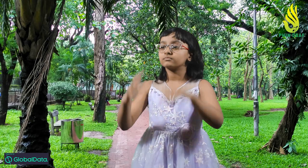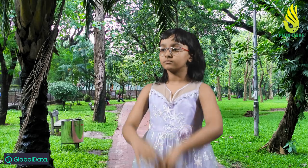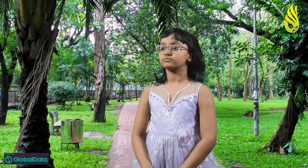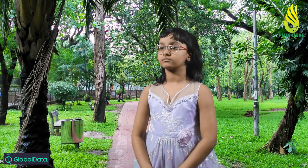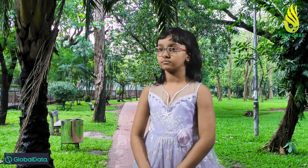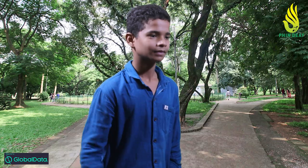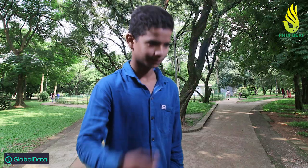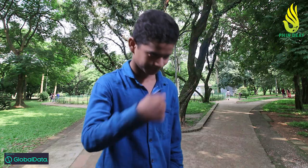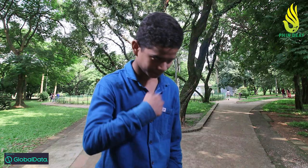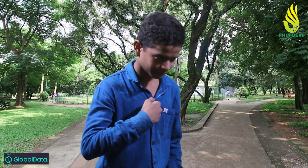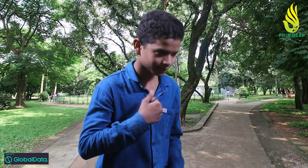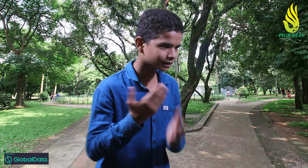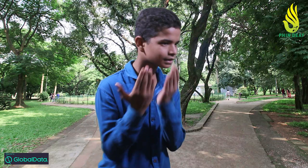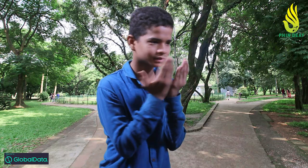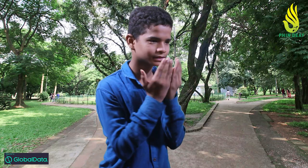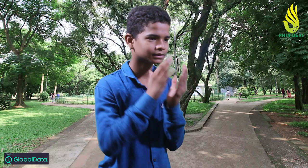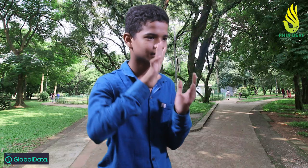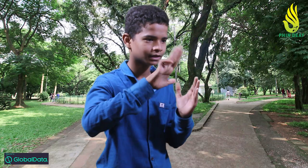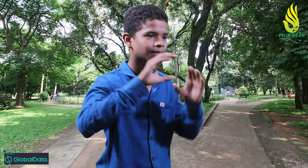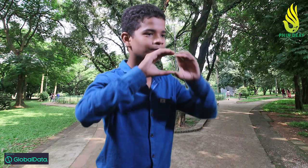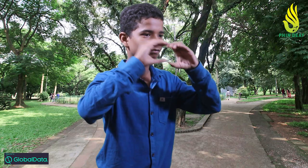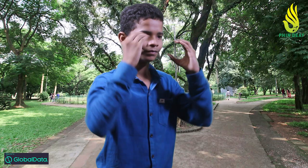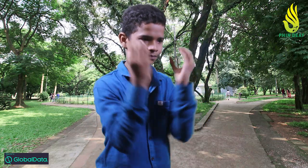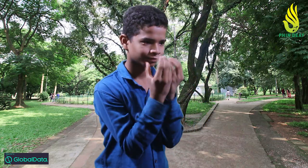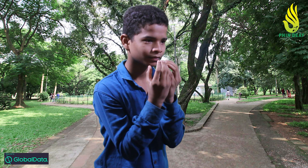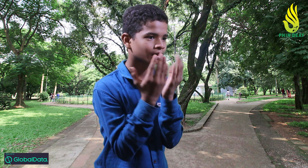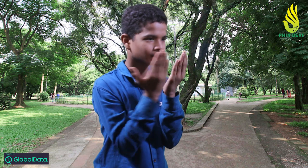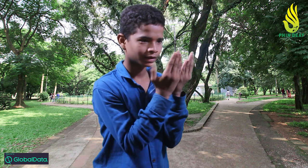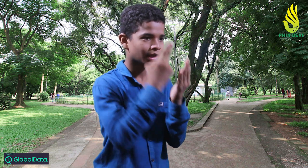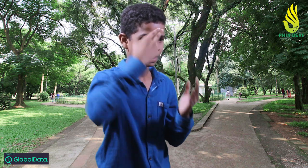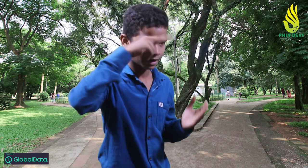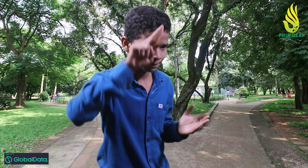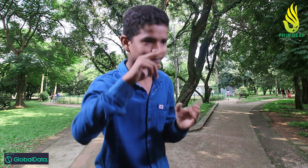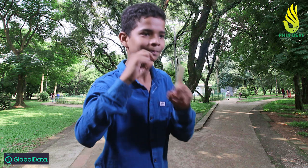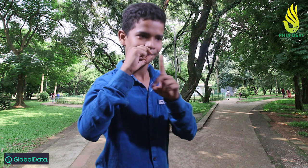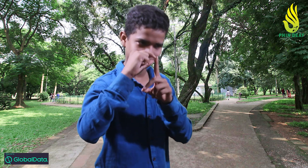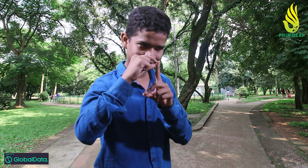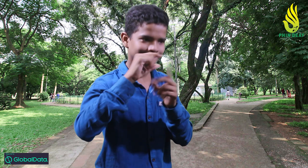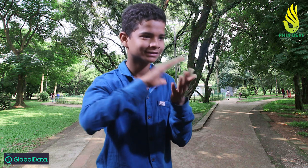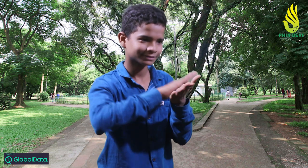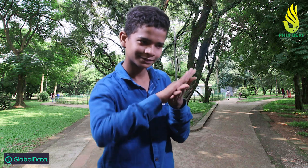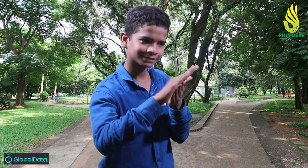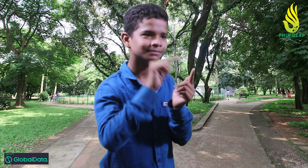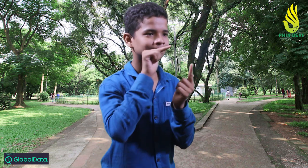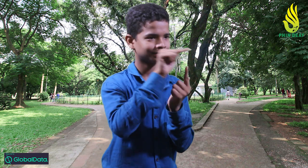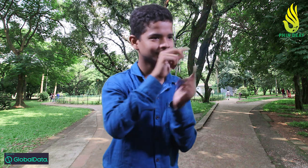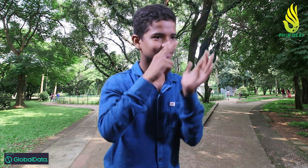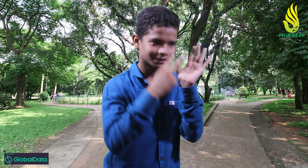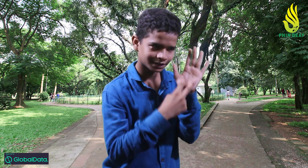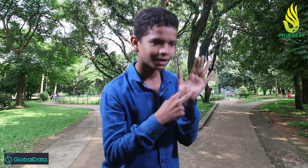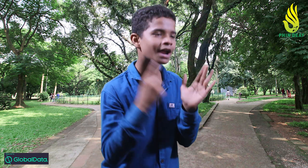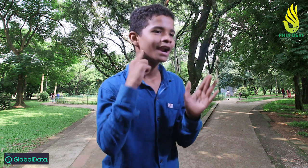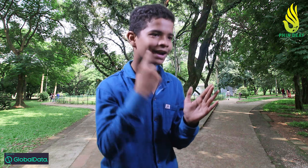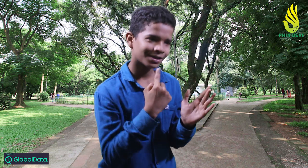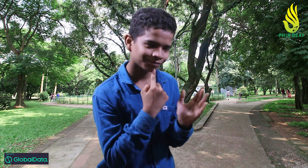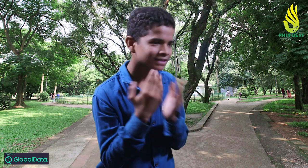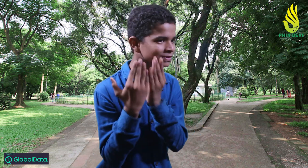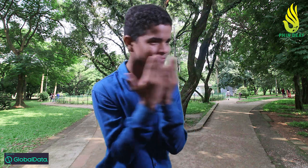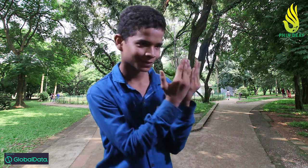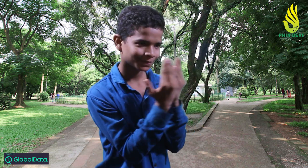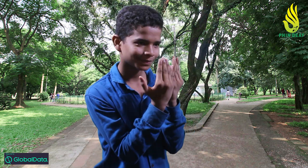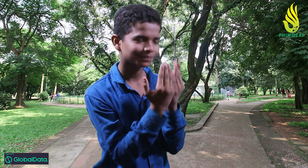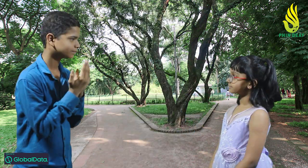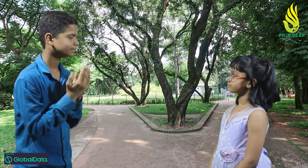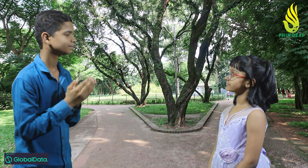I am studying in 9th Class and my School name is PHIN Deaf School.